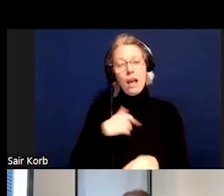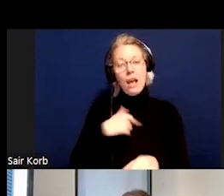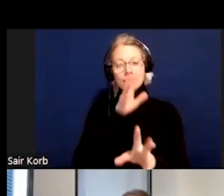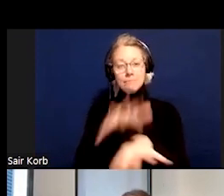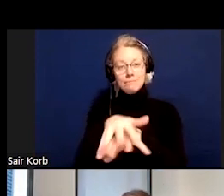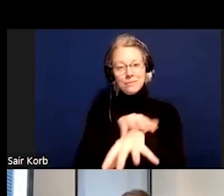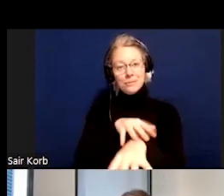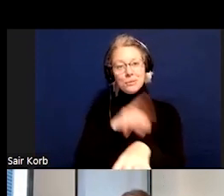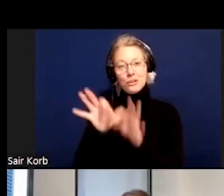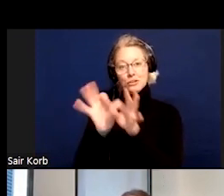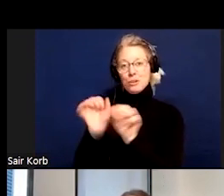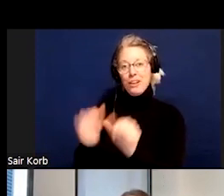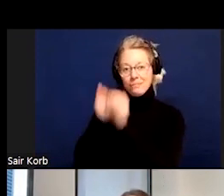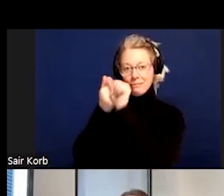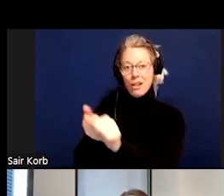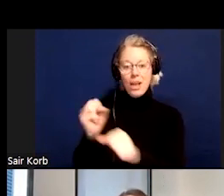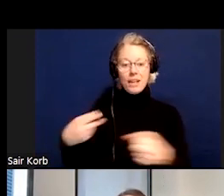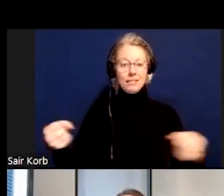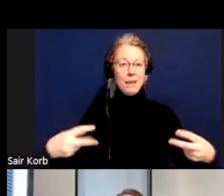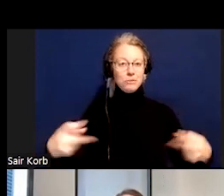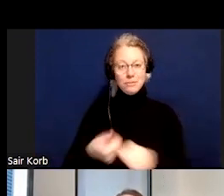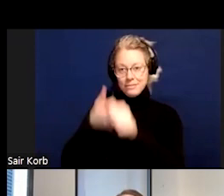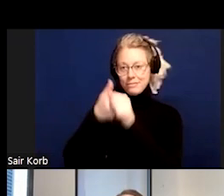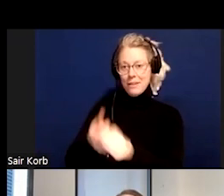interpreter and for our captioning.